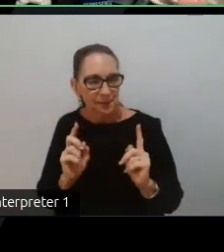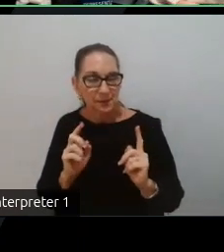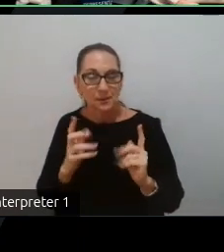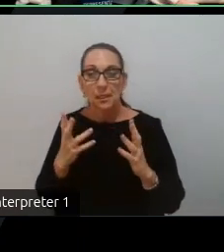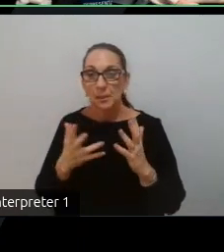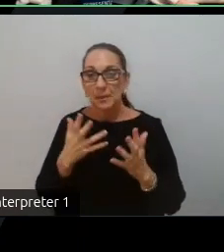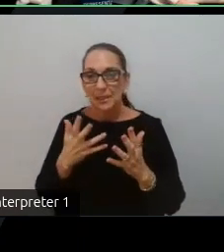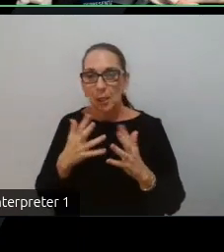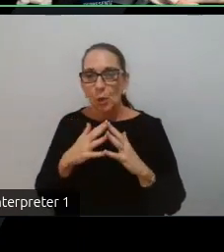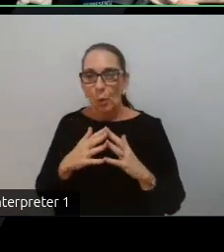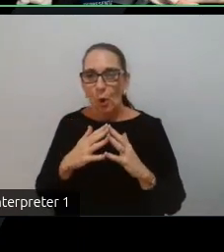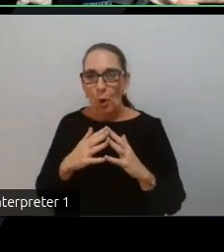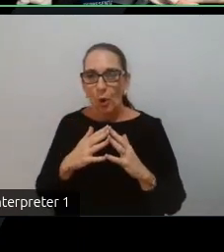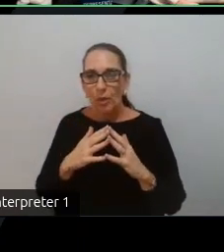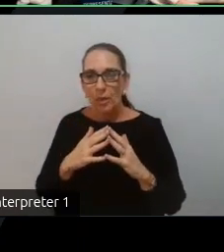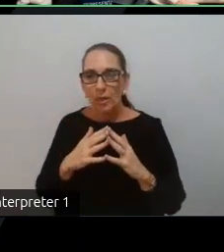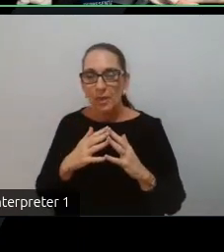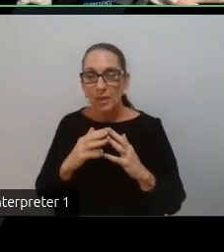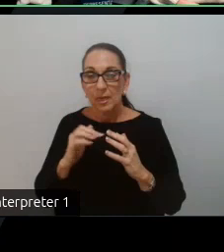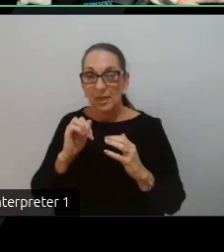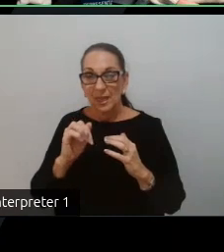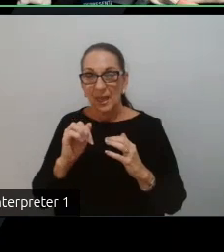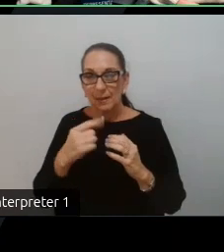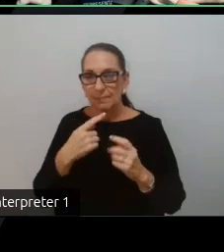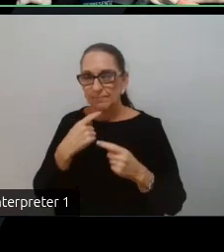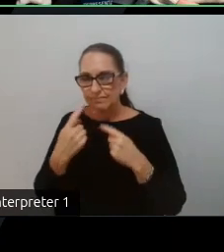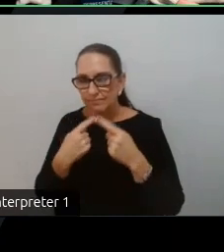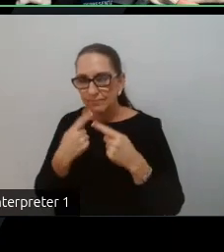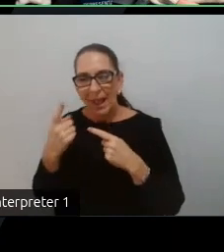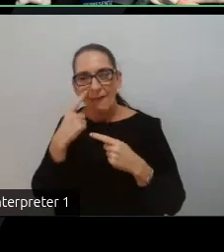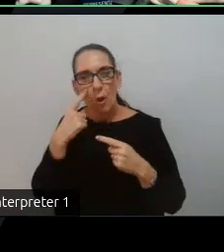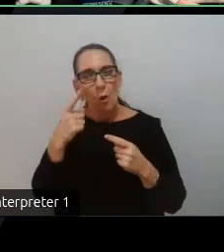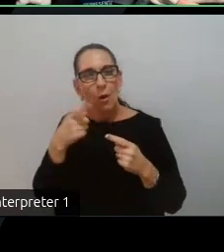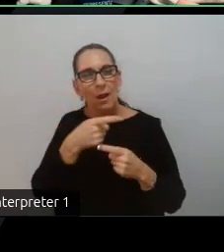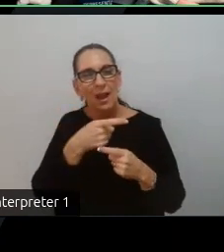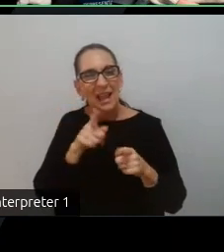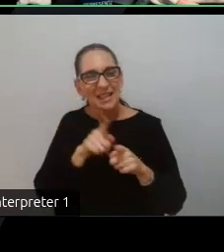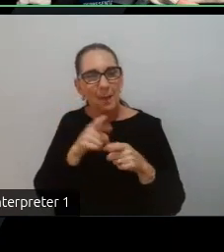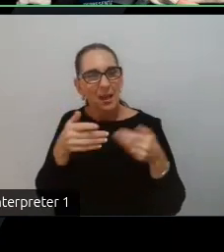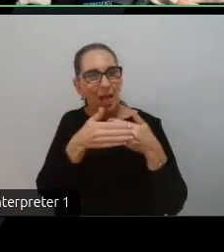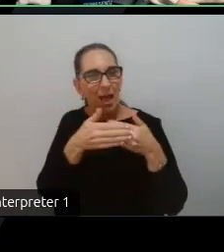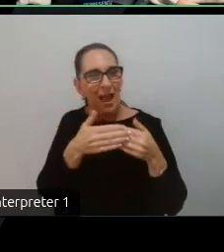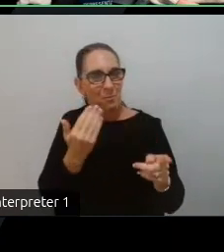the steps in the previous slide, get on to the legal aid website, figure out what service you